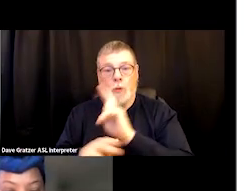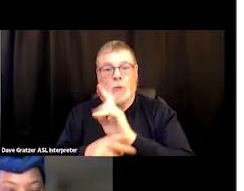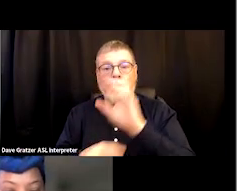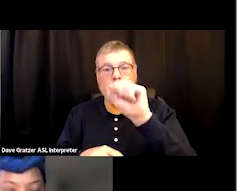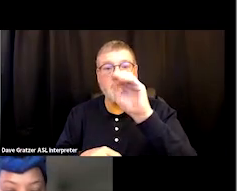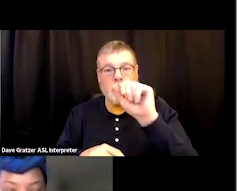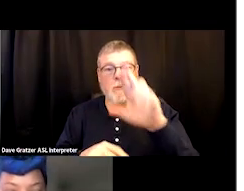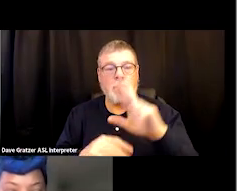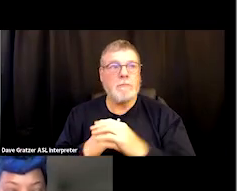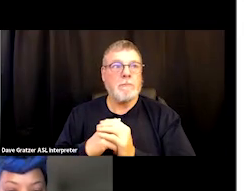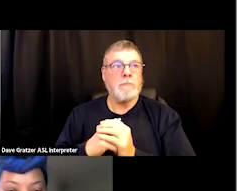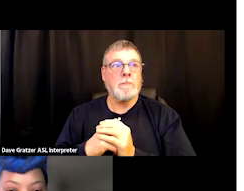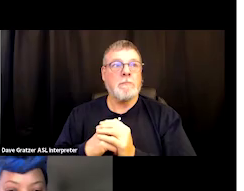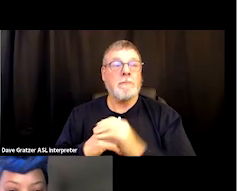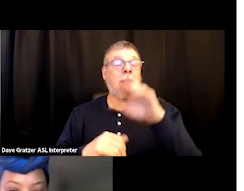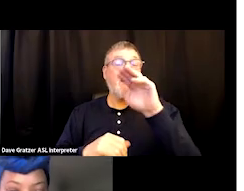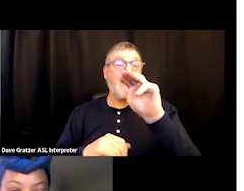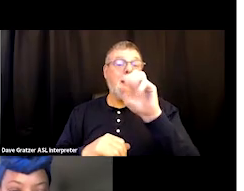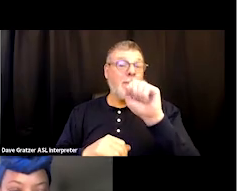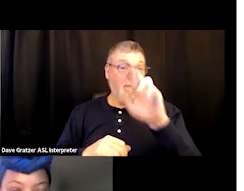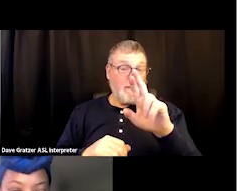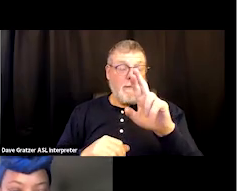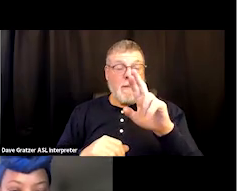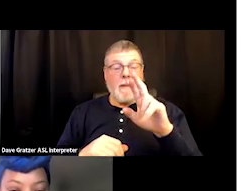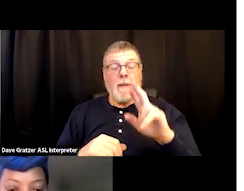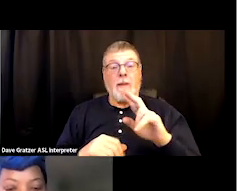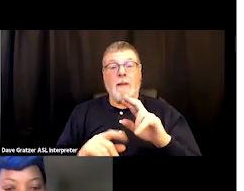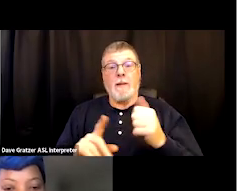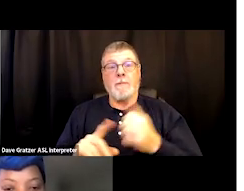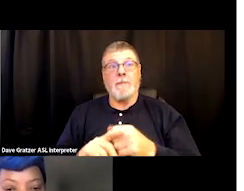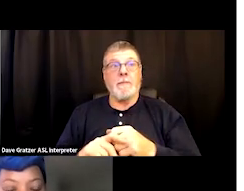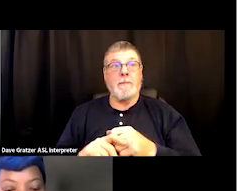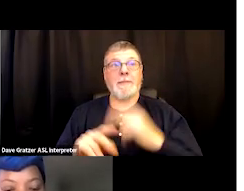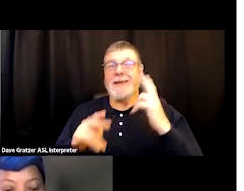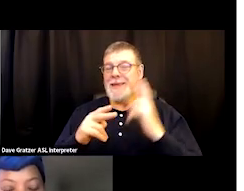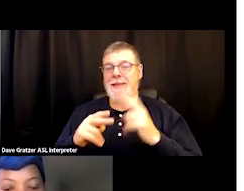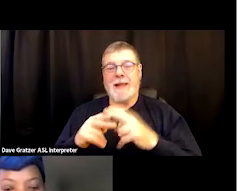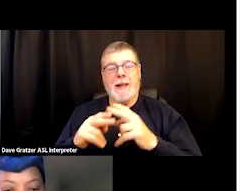And so the MSR is... The name I think can be a little bit